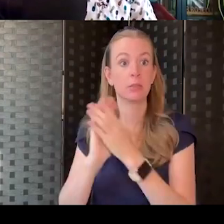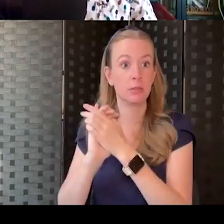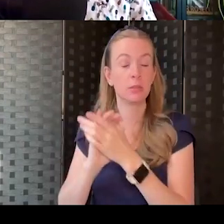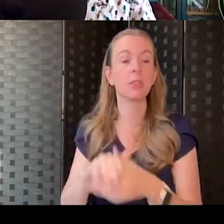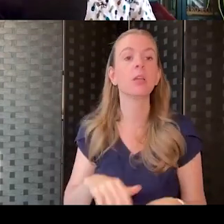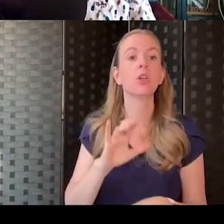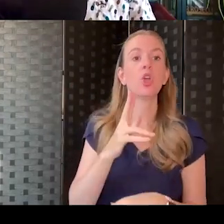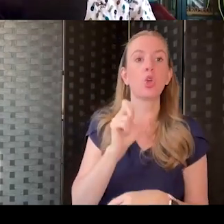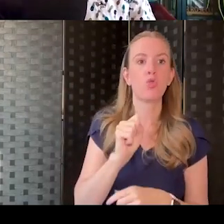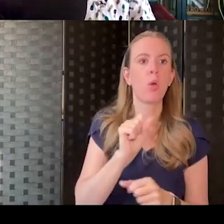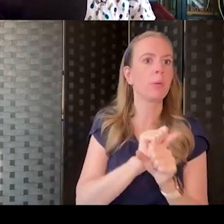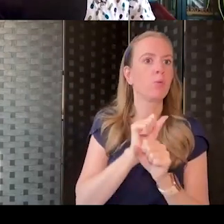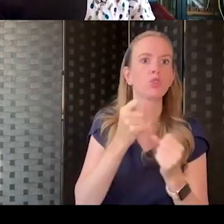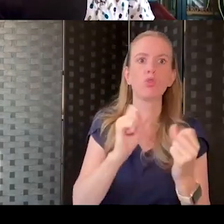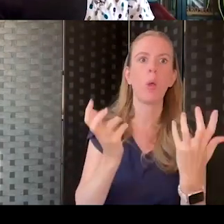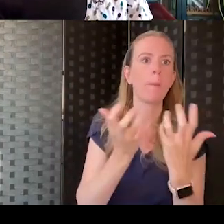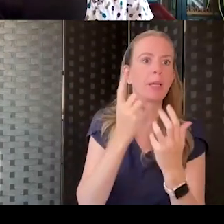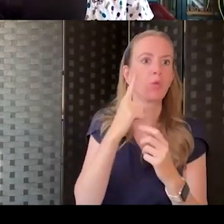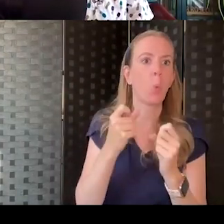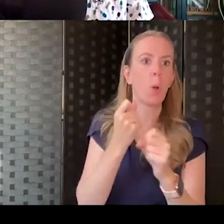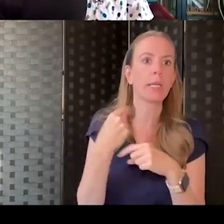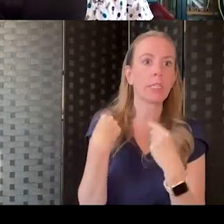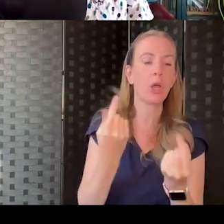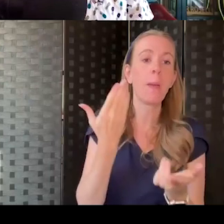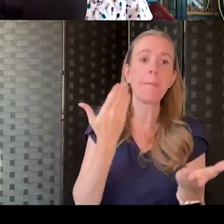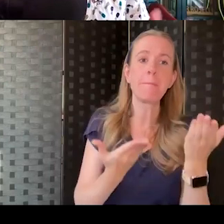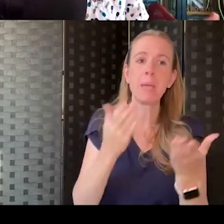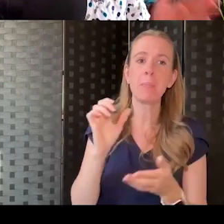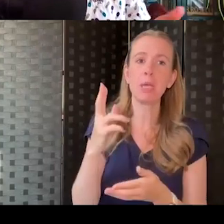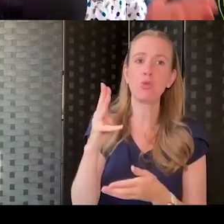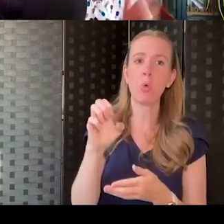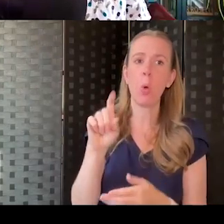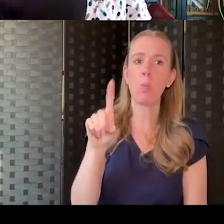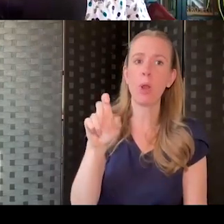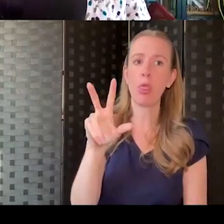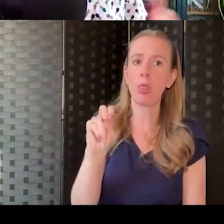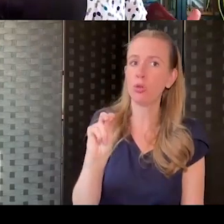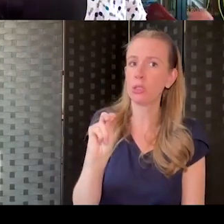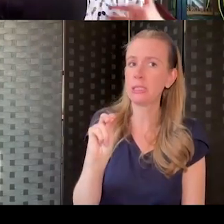Firefox for a year now. It might finally land in chrome 130. It has rolled out a couple of times